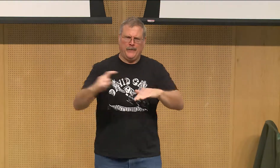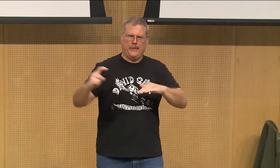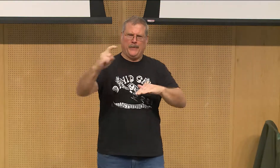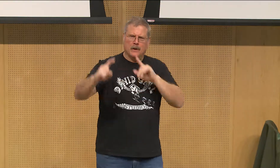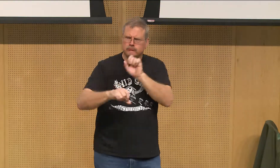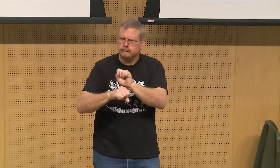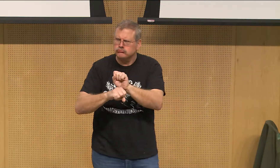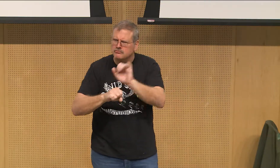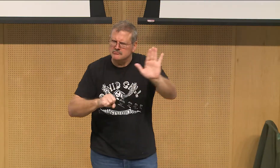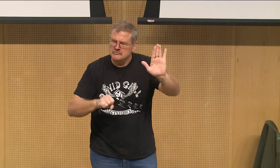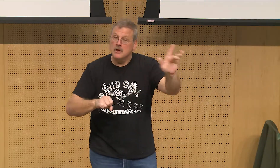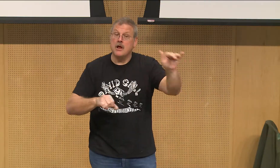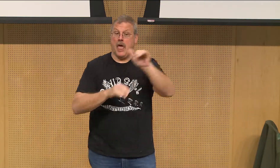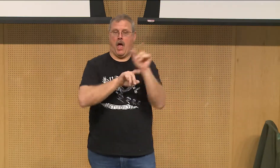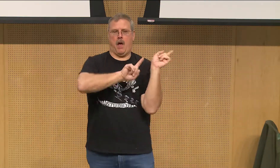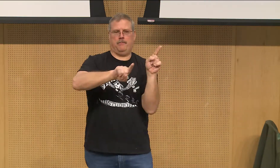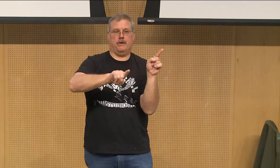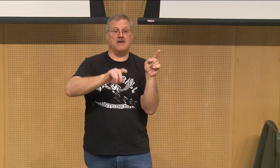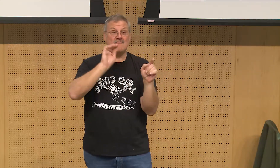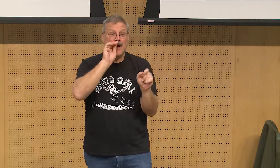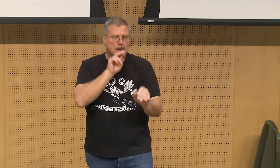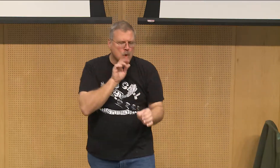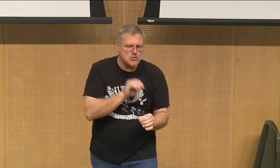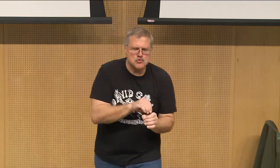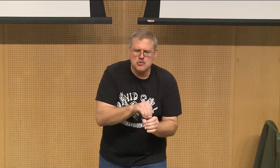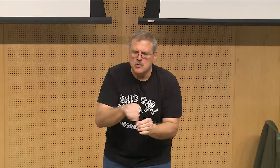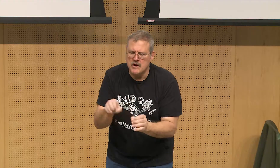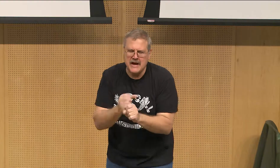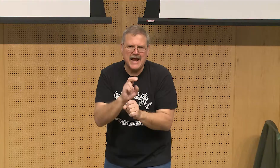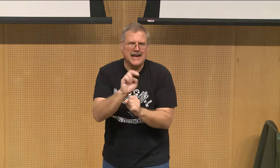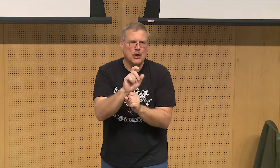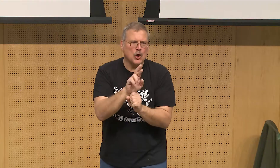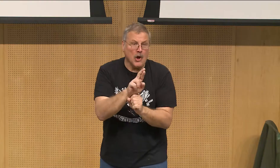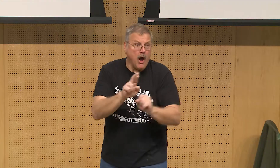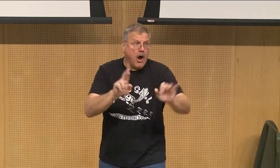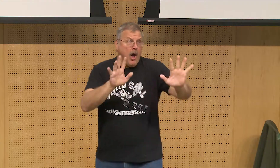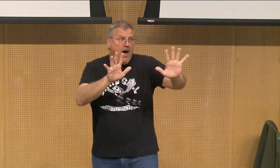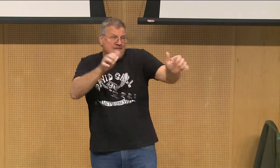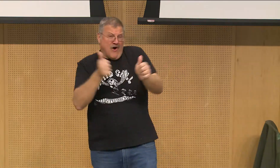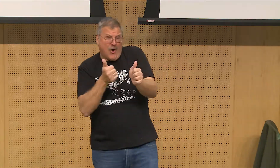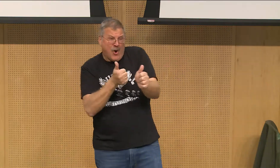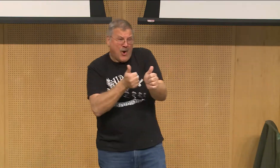You know how moths are attracted to light, so the moth visits each one of the flowers,